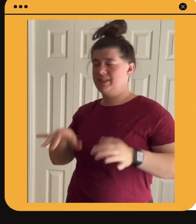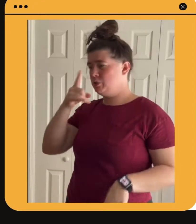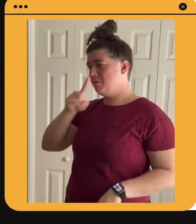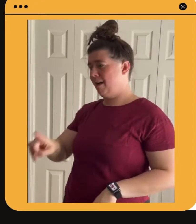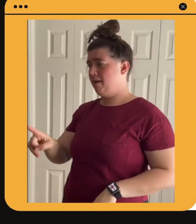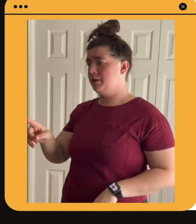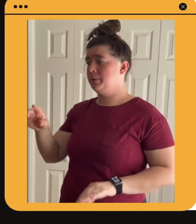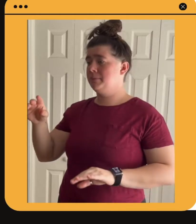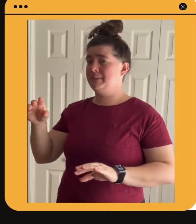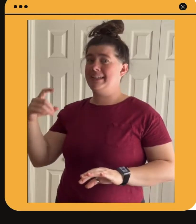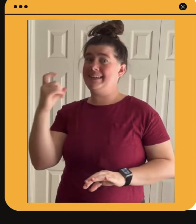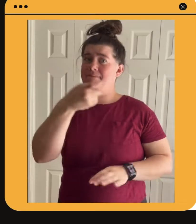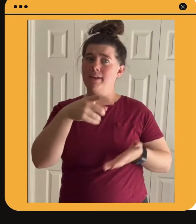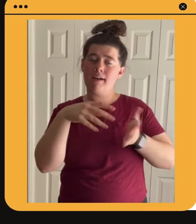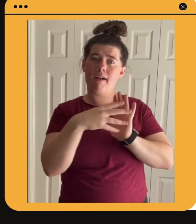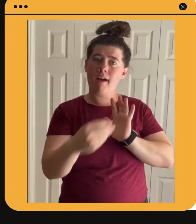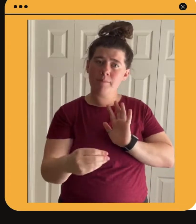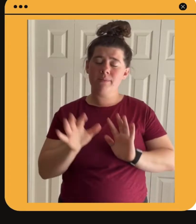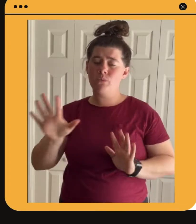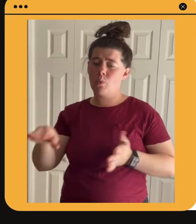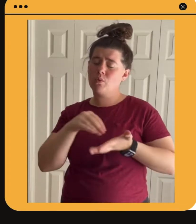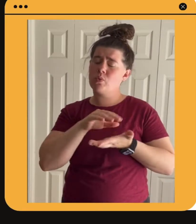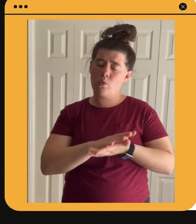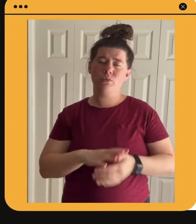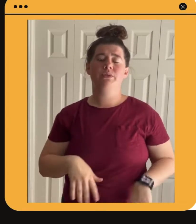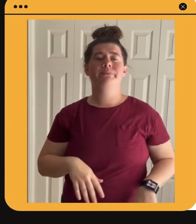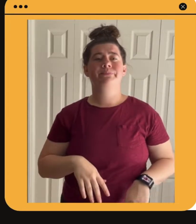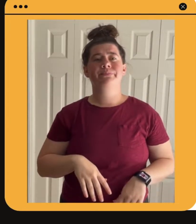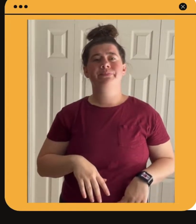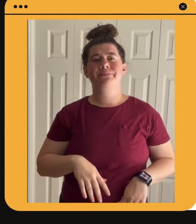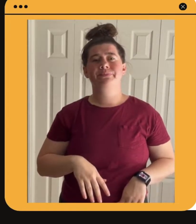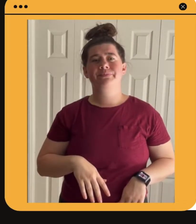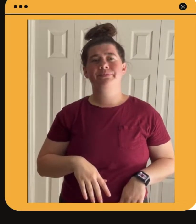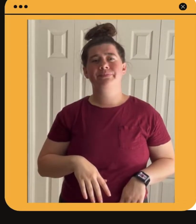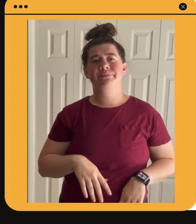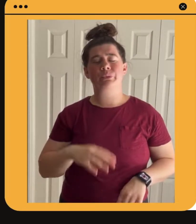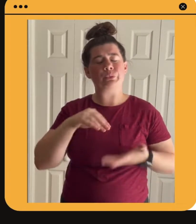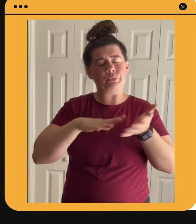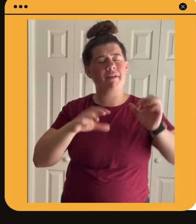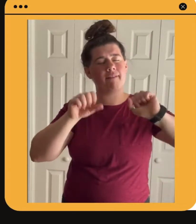or you can ask another student. If they mind sharing their notes with the deaf and hard of hearing student.